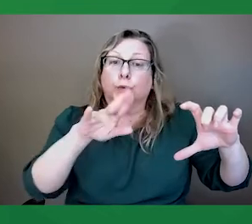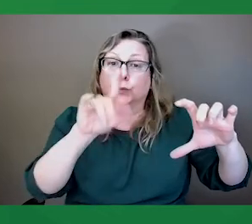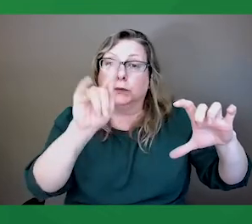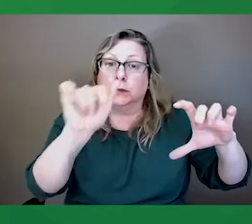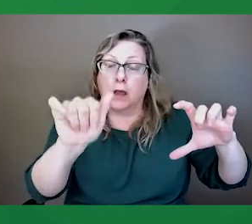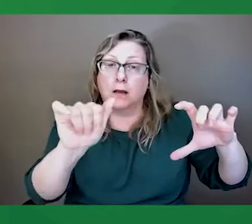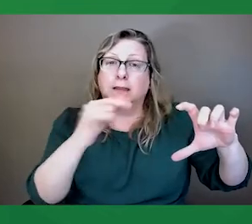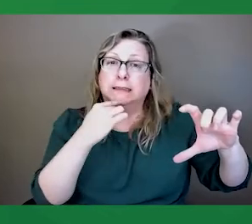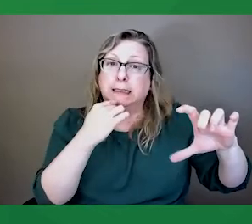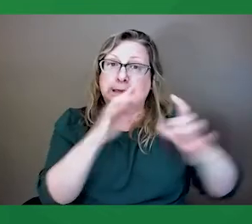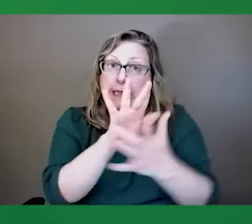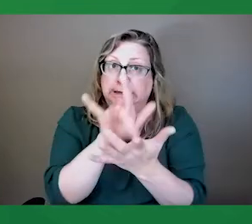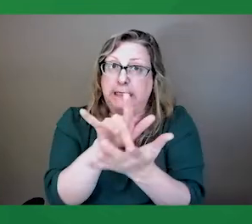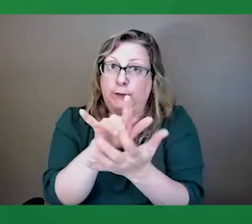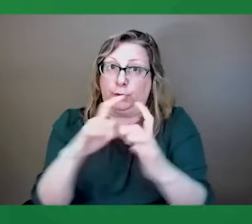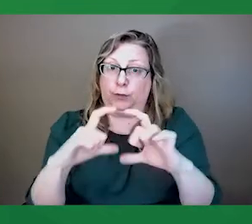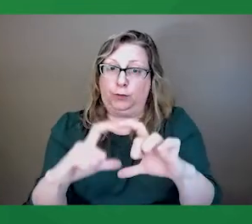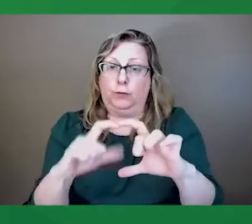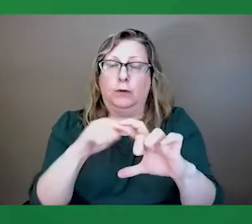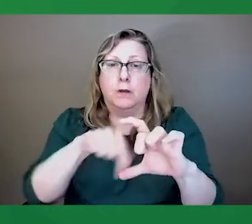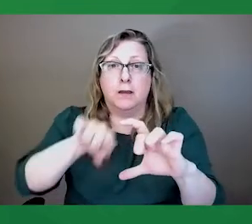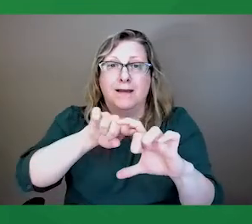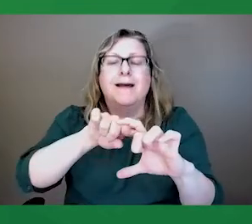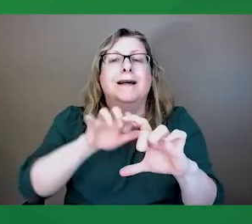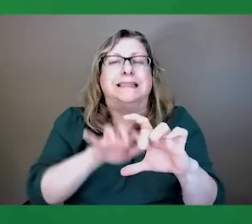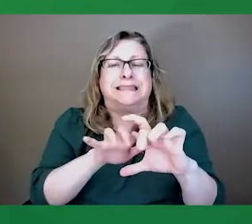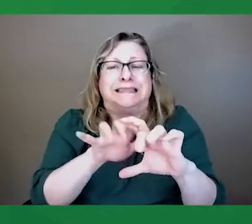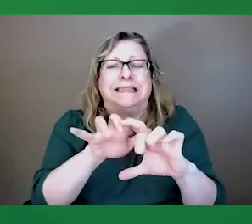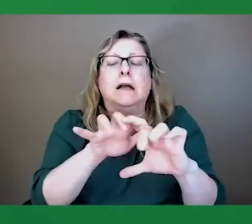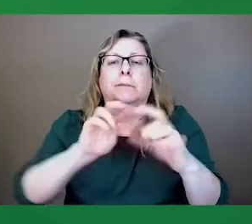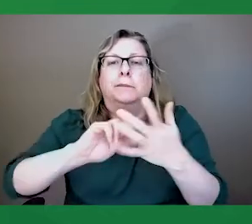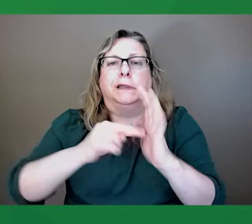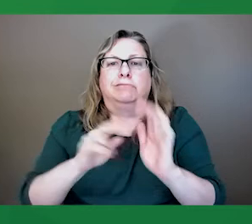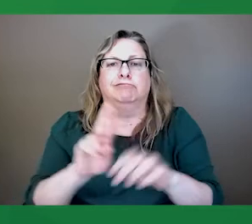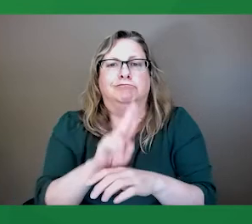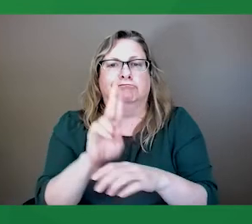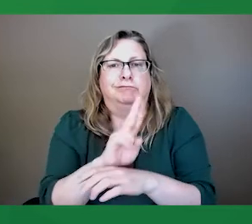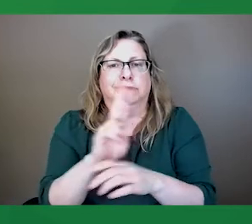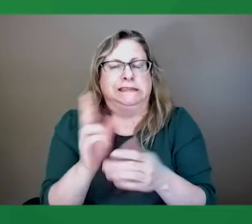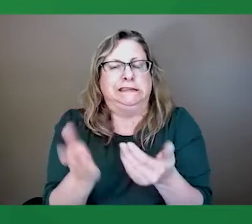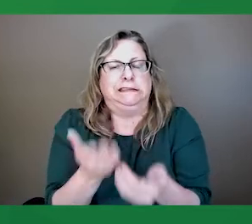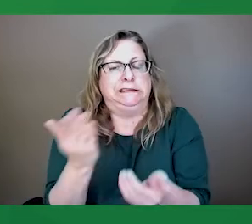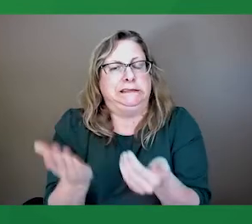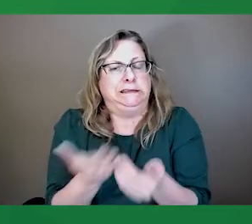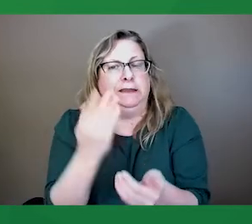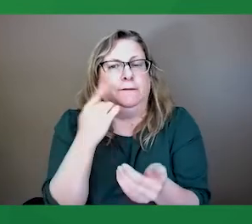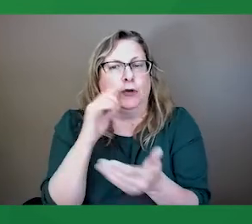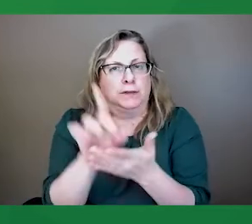at the center, design that is easy to use. Beyond that, at the moderately dispersed level,